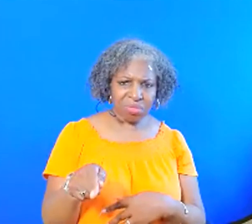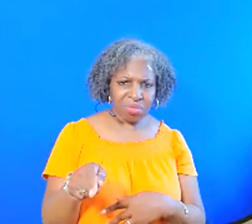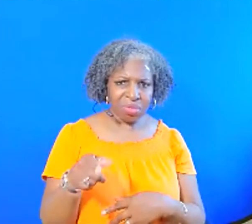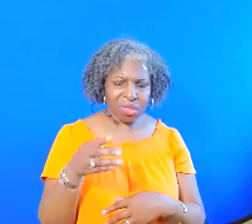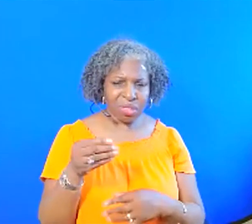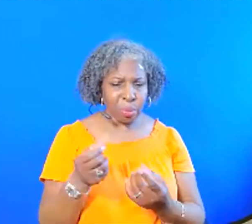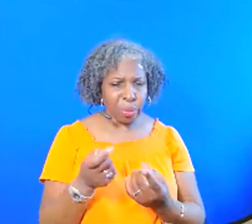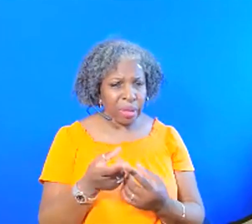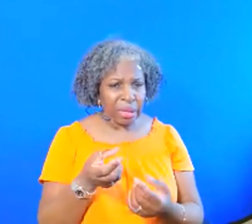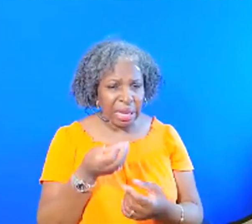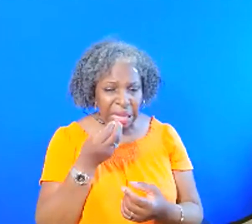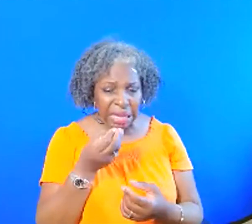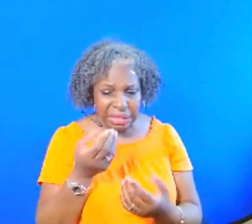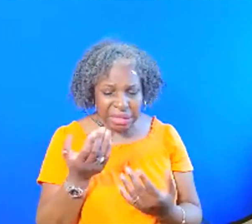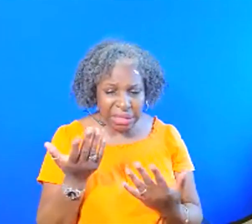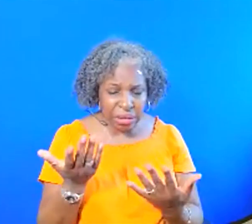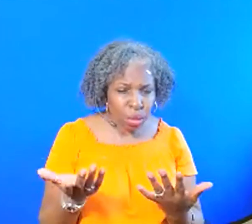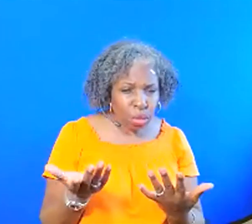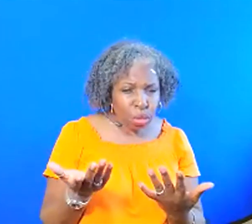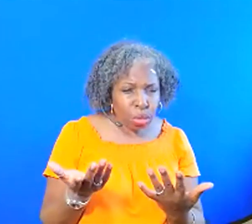So, it's kind of looking at the ecology as food as well,